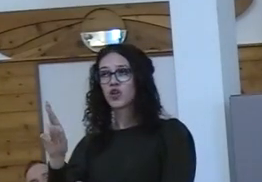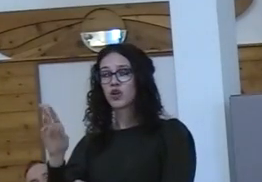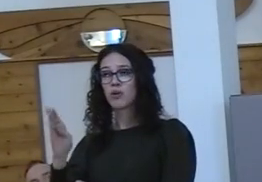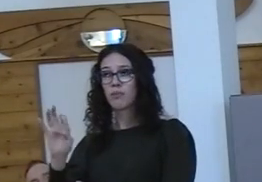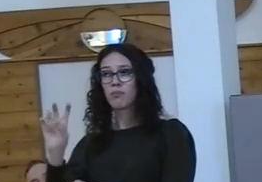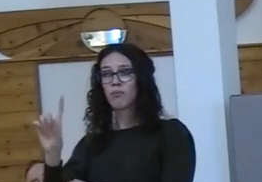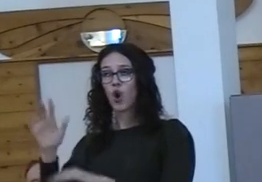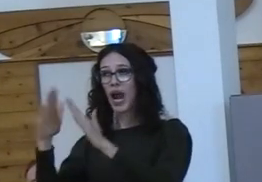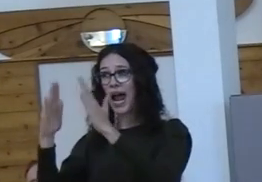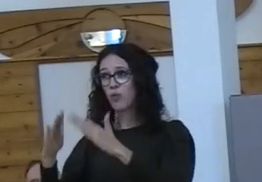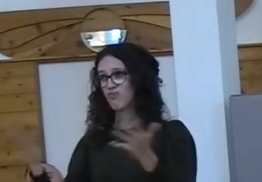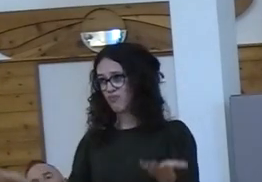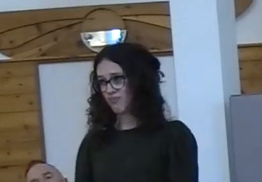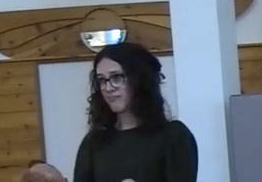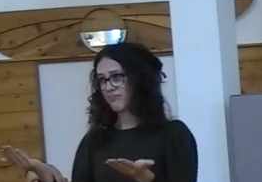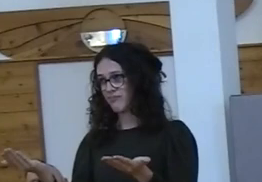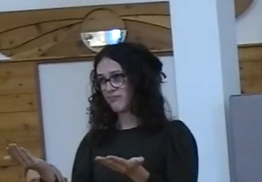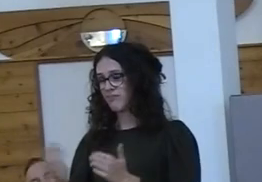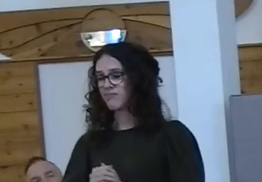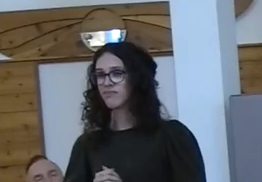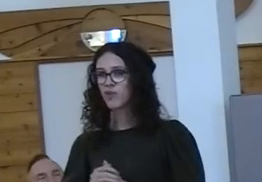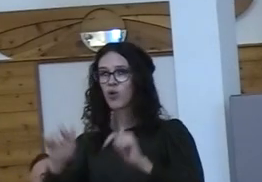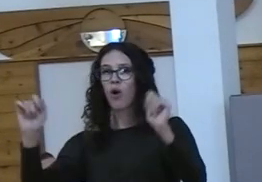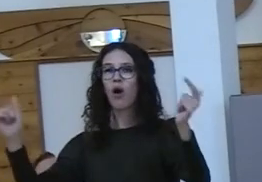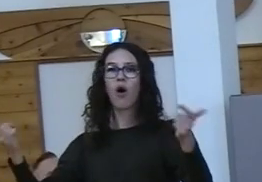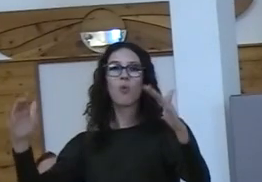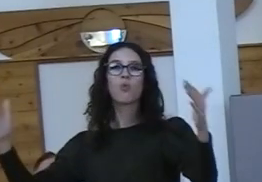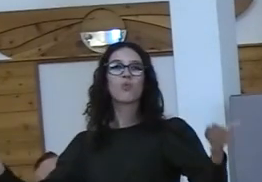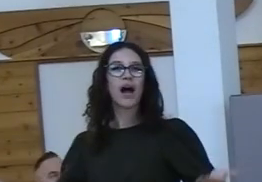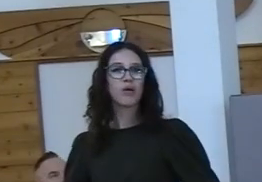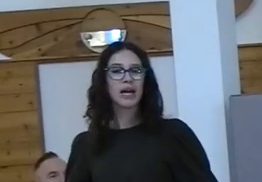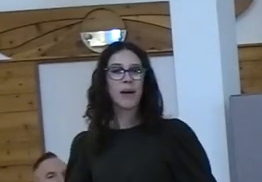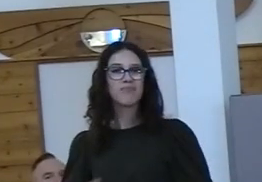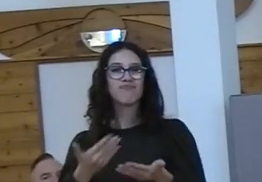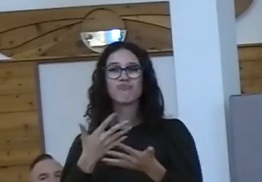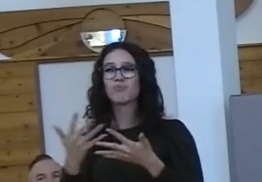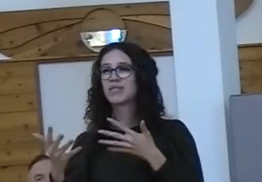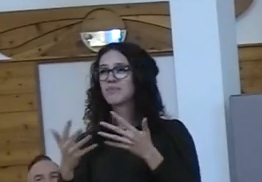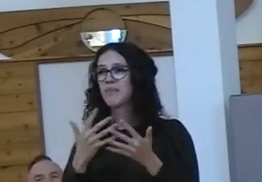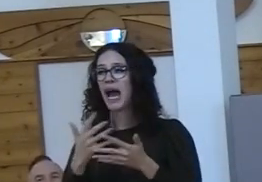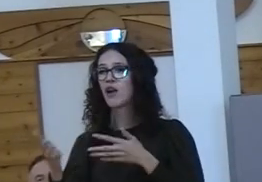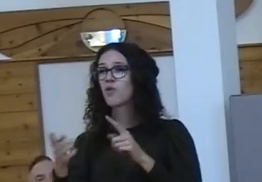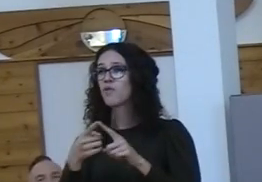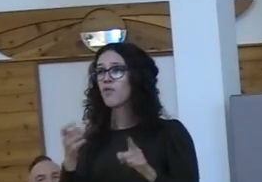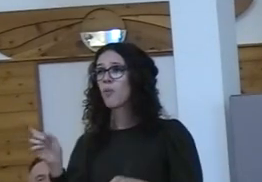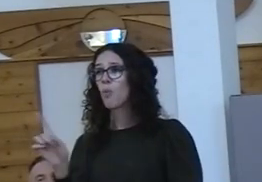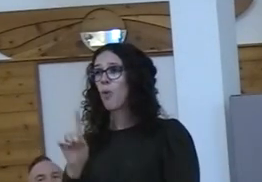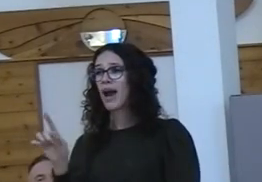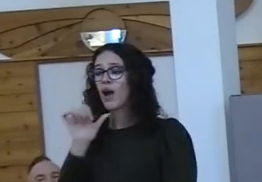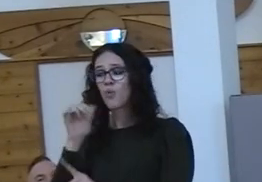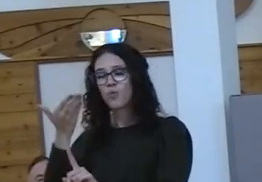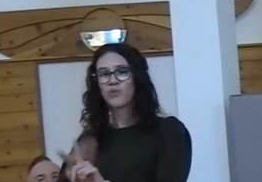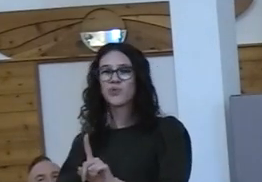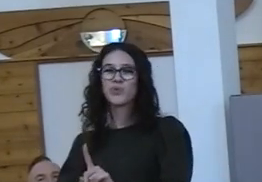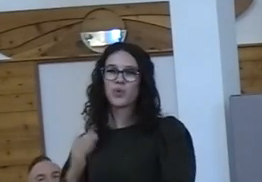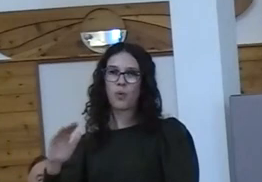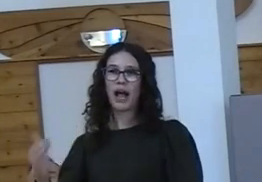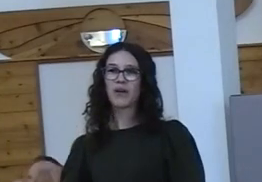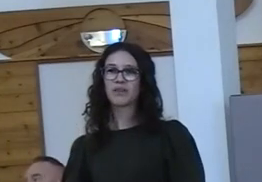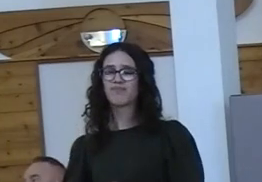We're all unwelcome no matter where you walk. So we are grateful for you to be here.